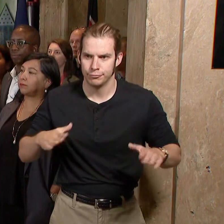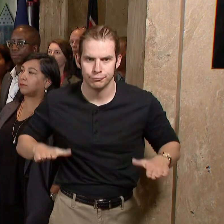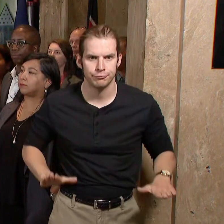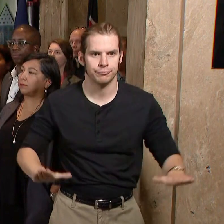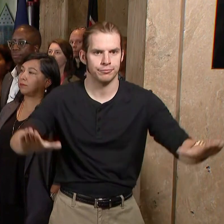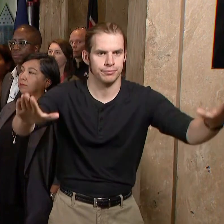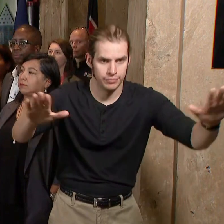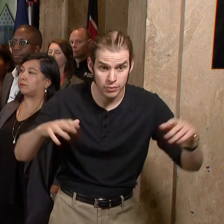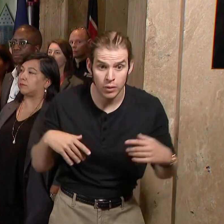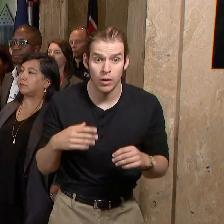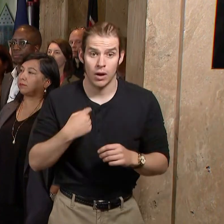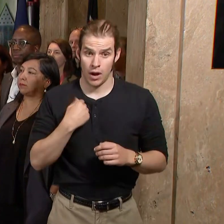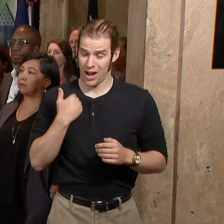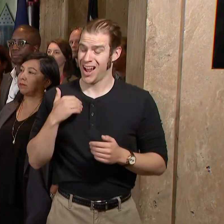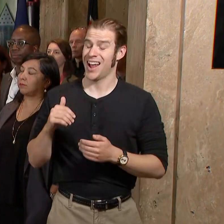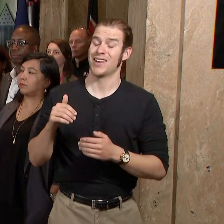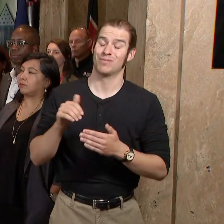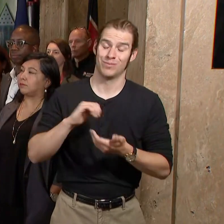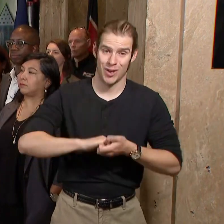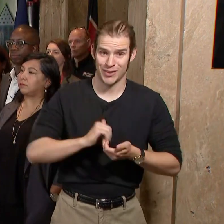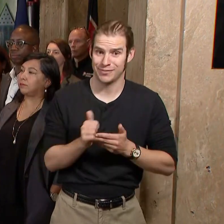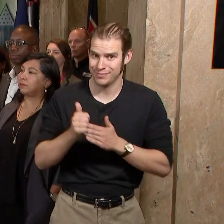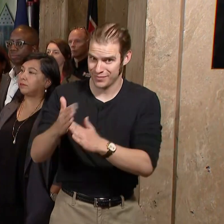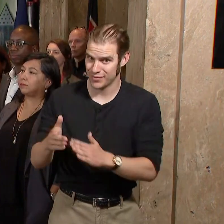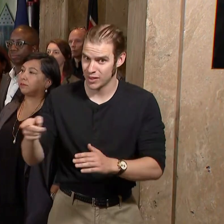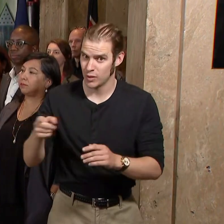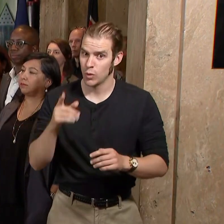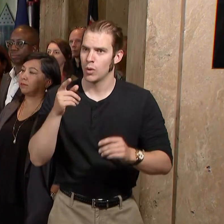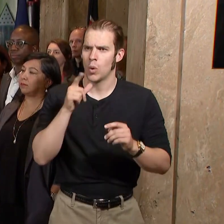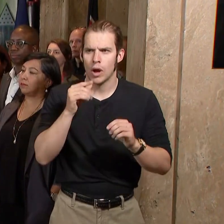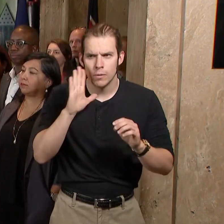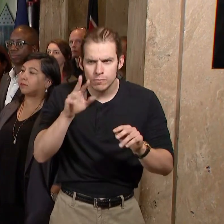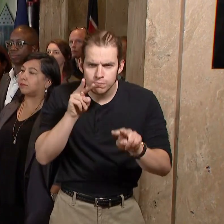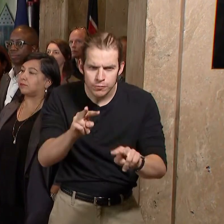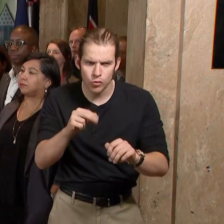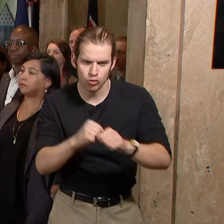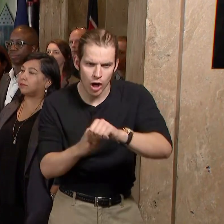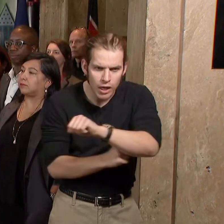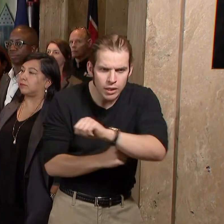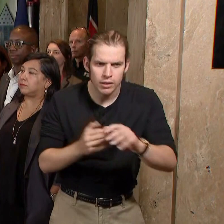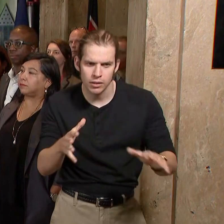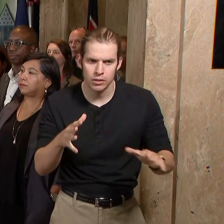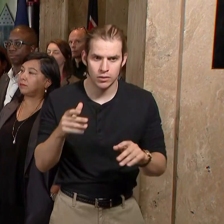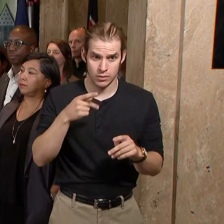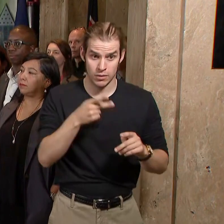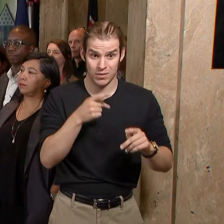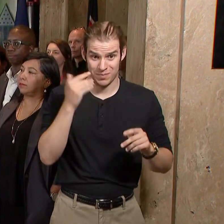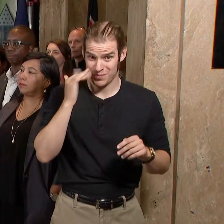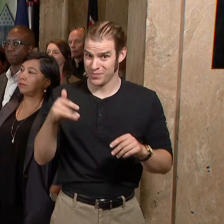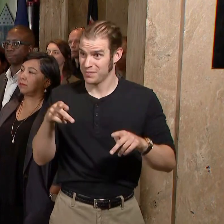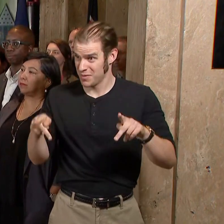where we've gotten people that were currently unsheltered into housing and a year later 86% of those people are still successfully housed.